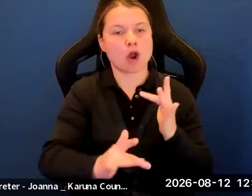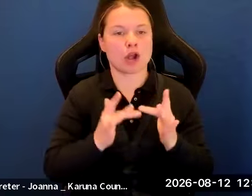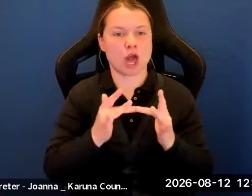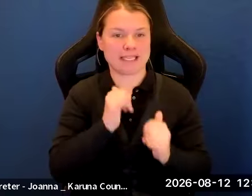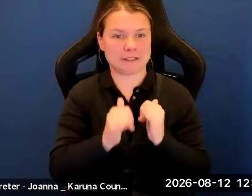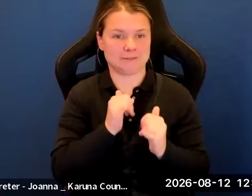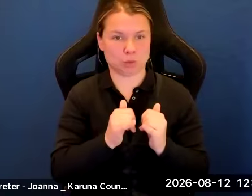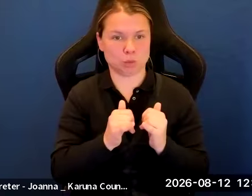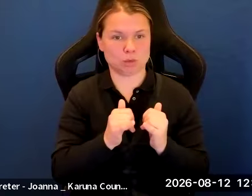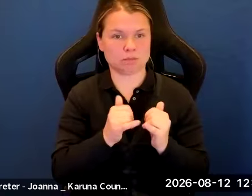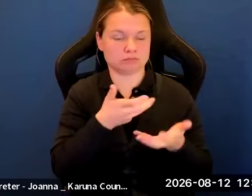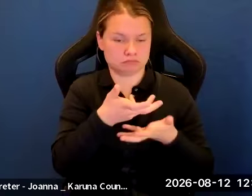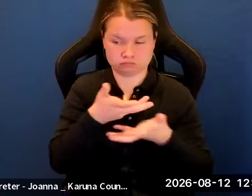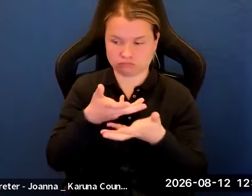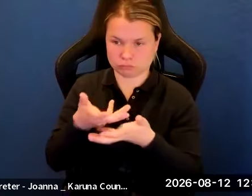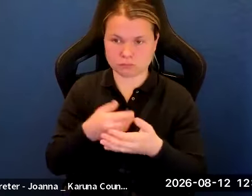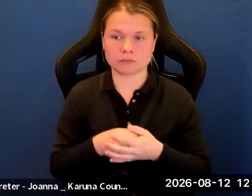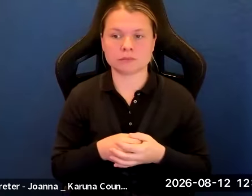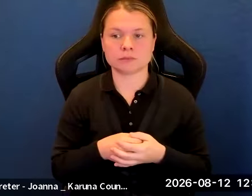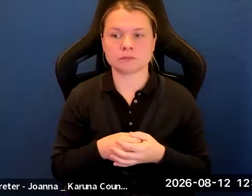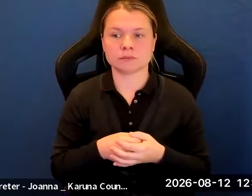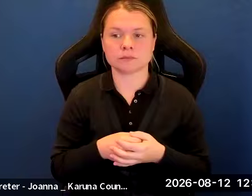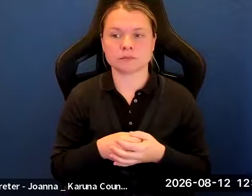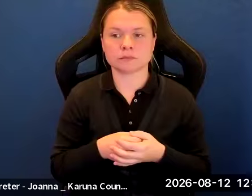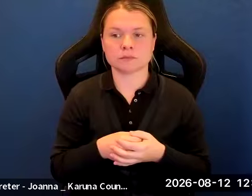assessed the top short listed applicants will be invited to